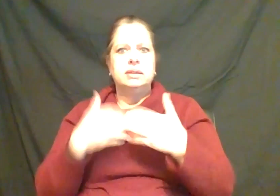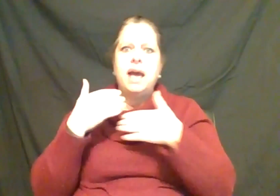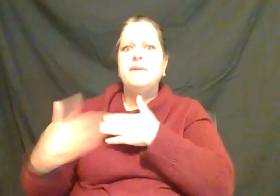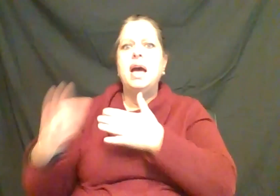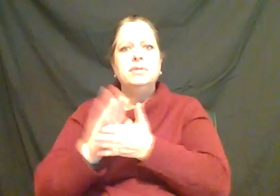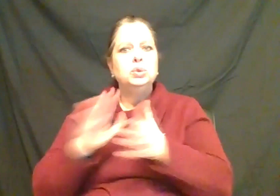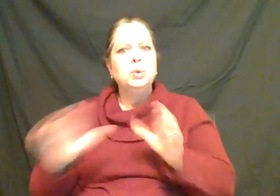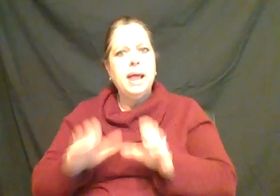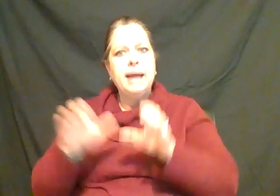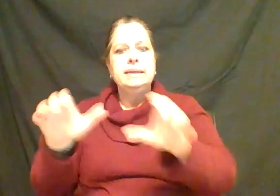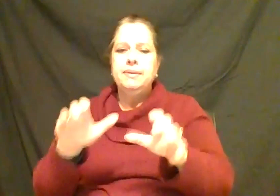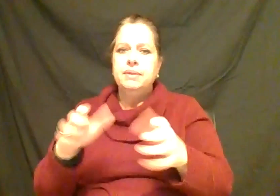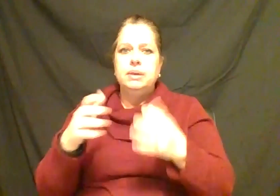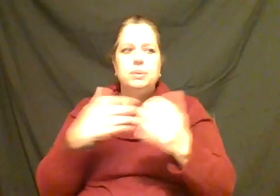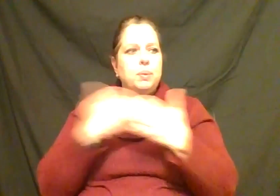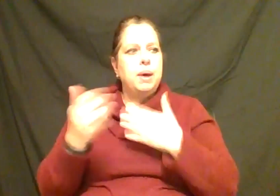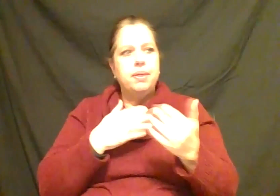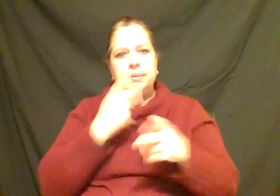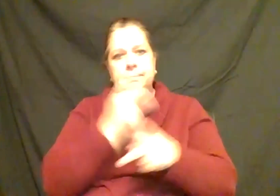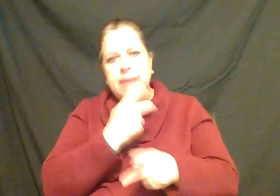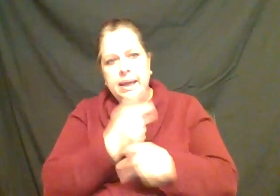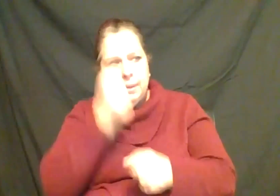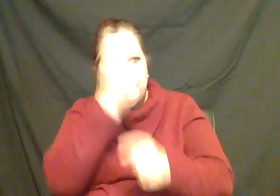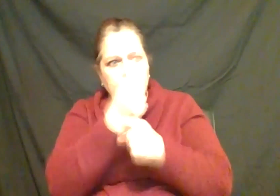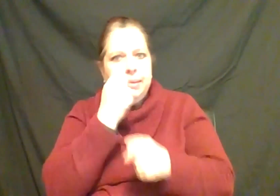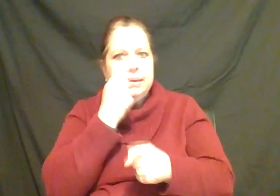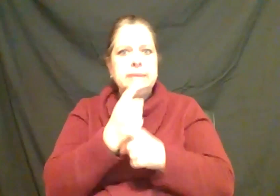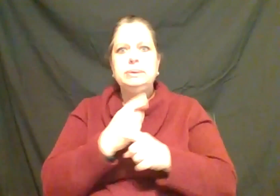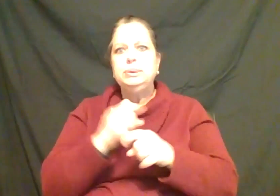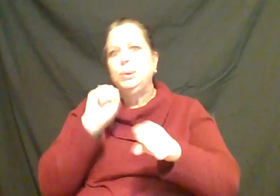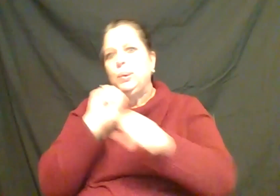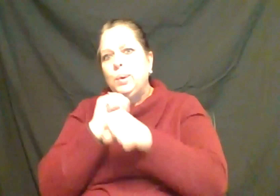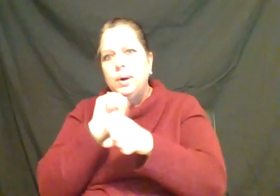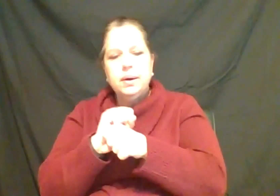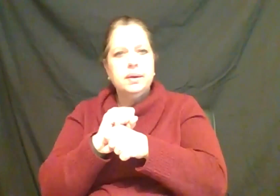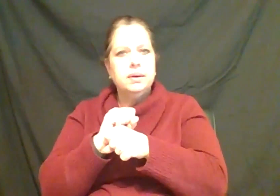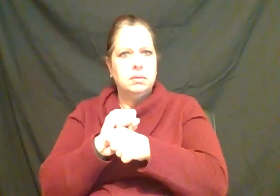whether it's caring for a brother or sister or going to work we certainly know that many